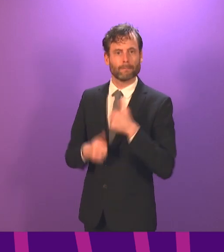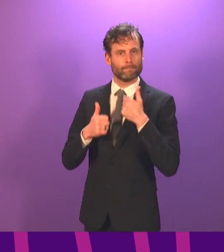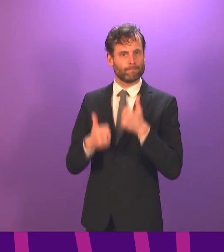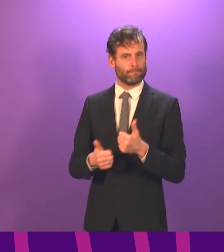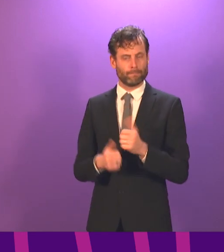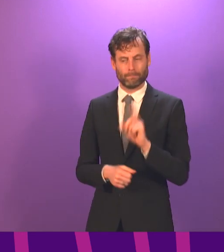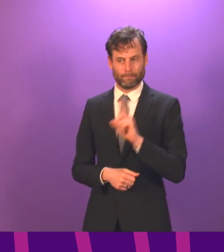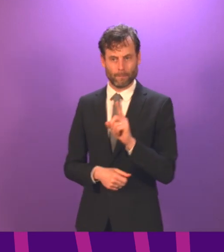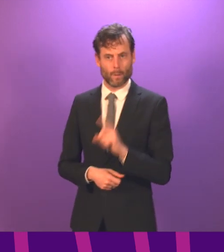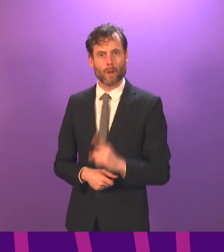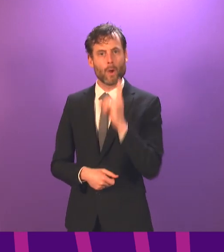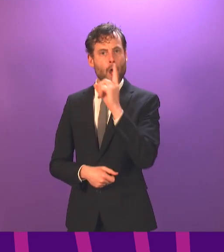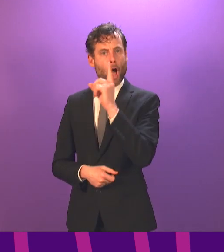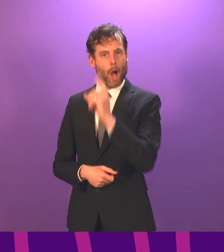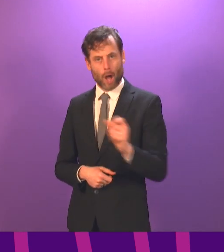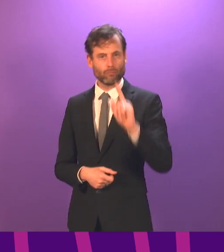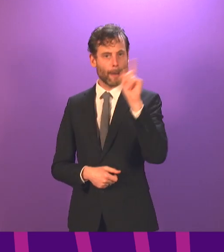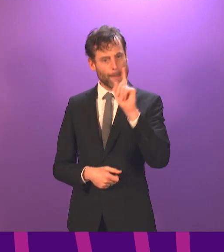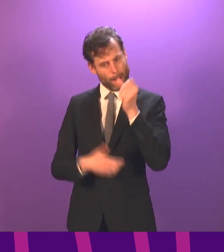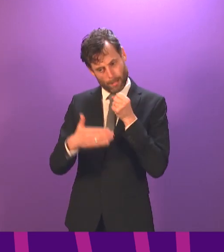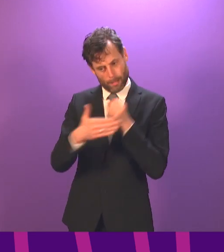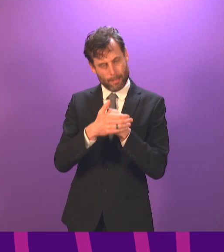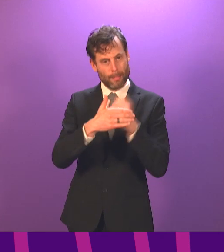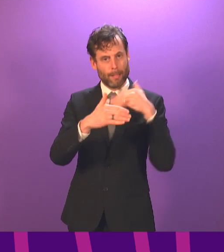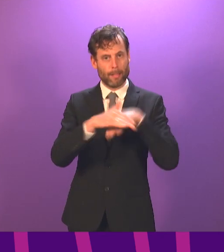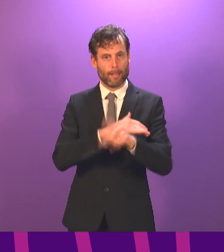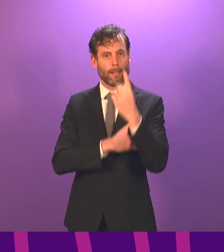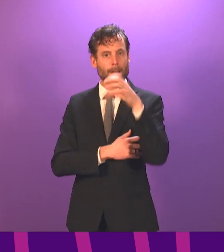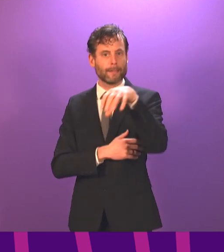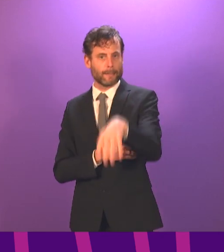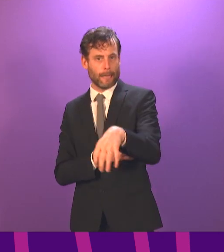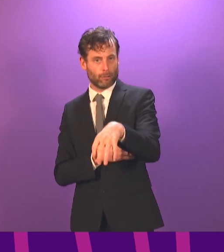will be allowed at each polling station. Some polling stations would usually expect more people